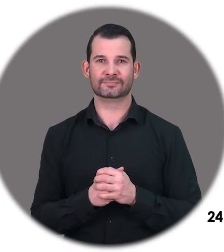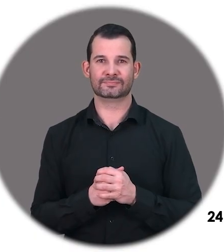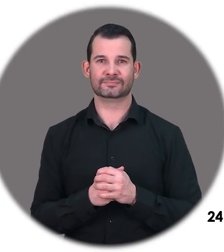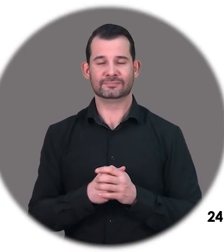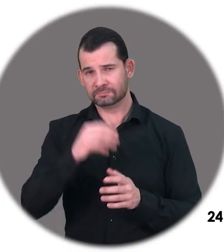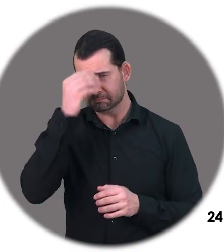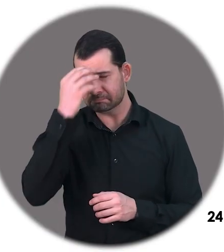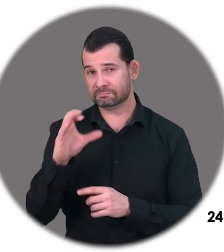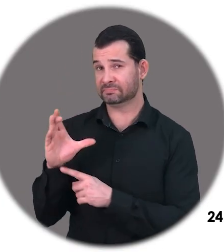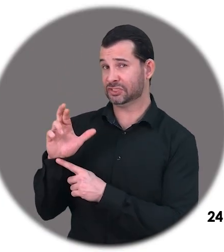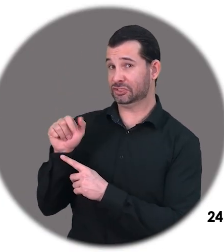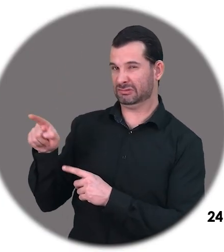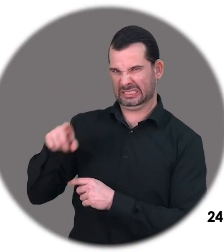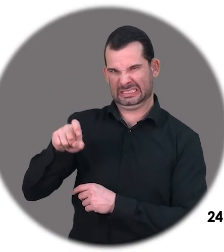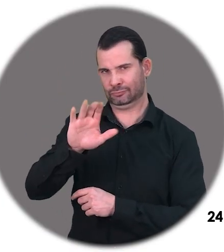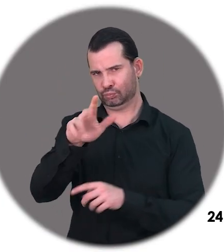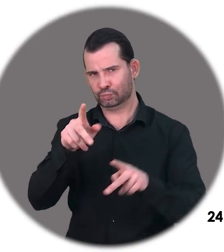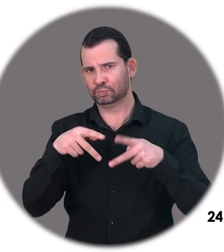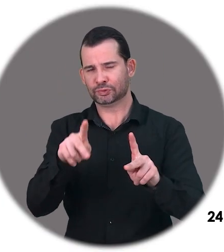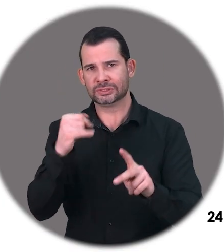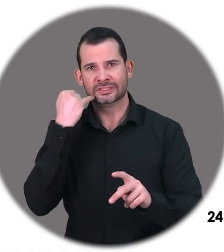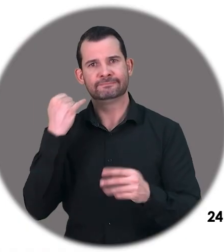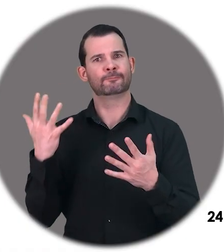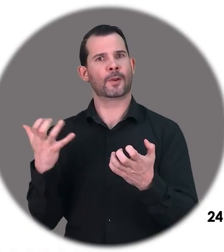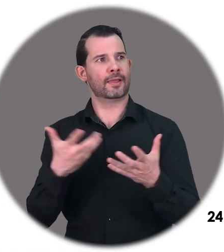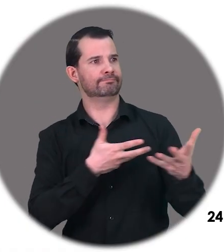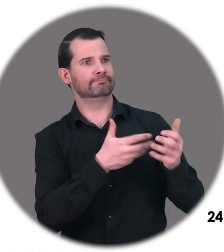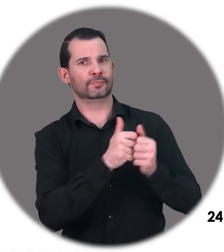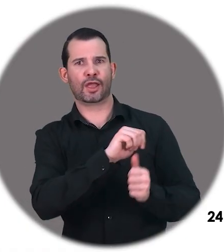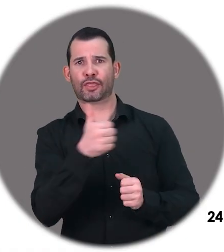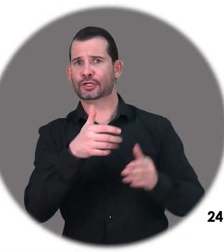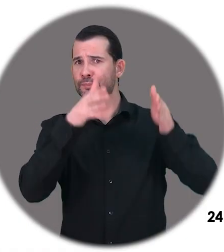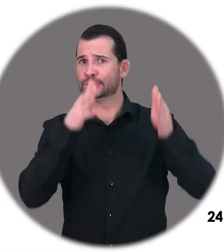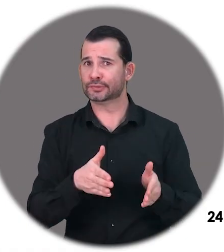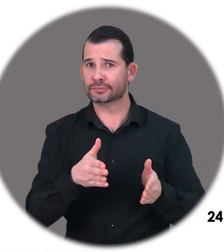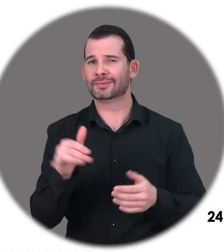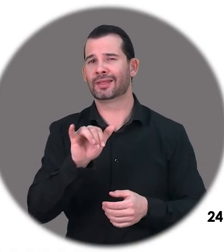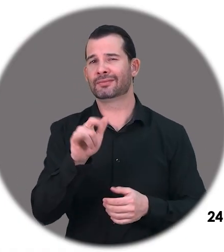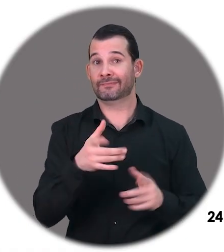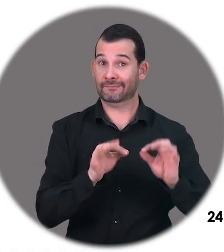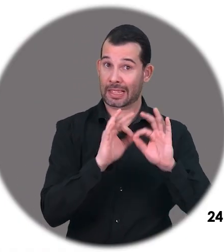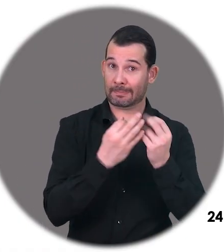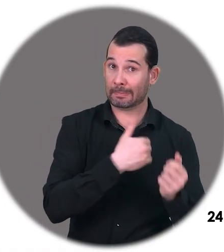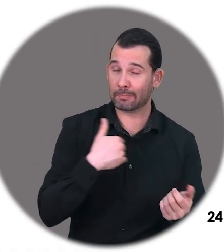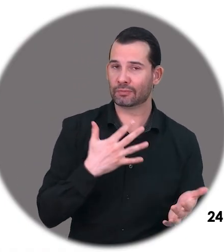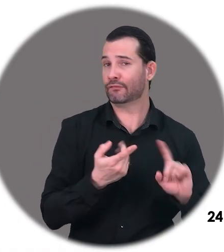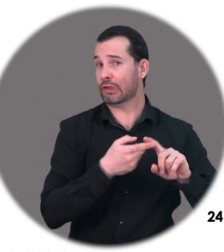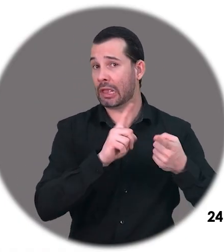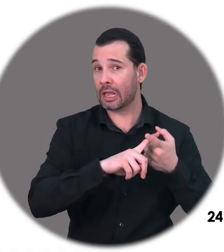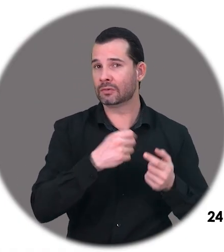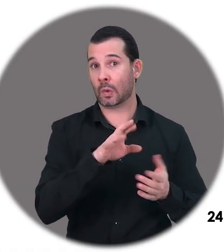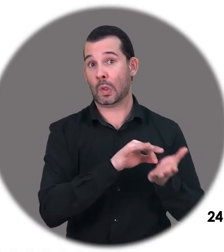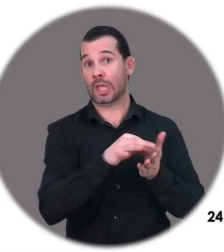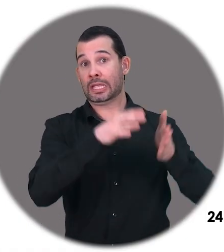The CRA needs your permission to deal with another person, such as a family member, friend or an accountant,